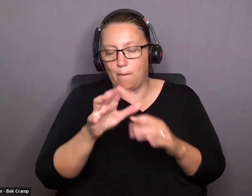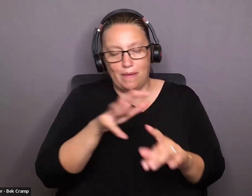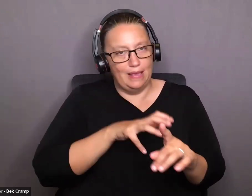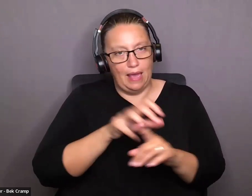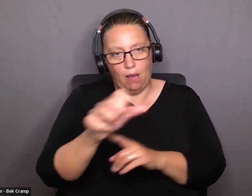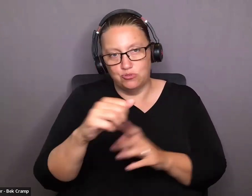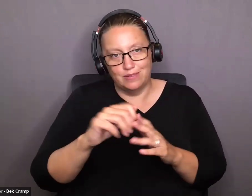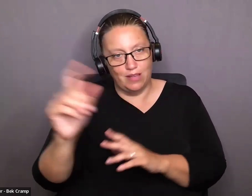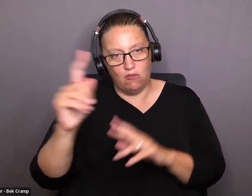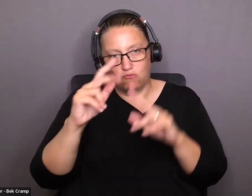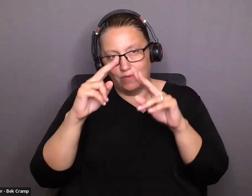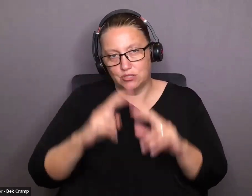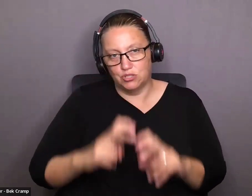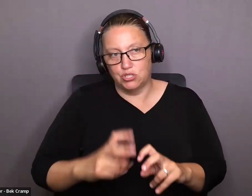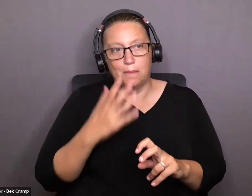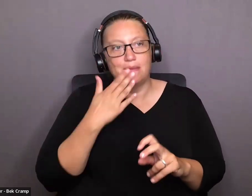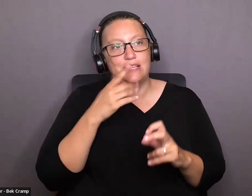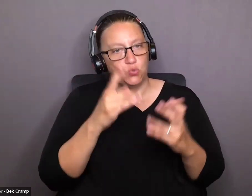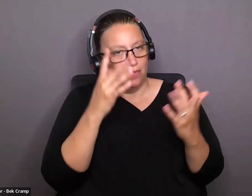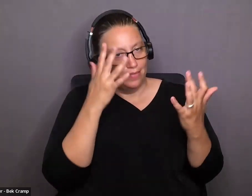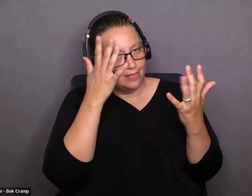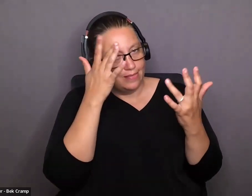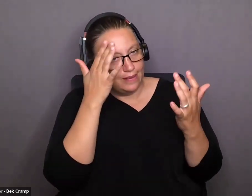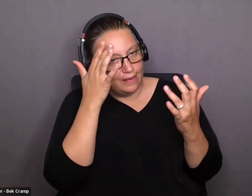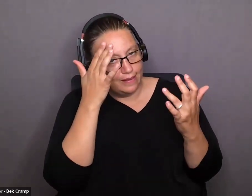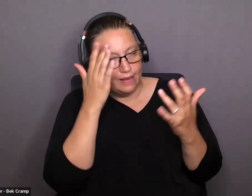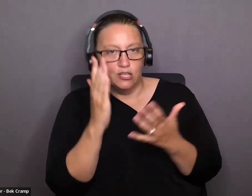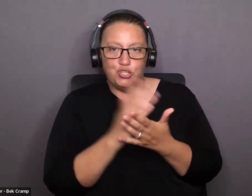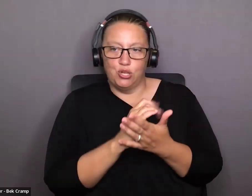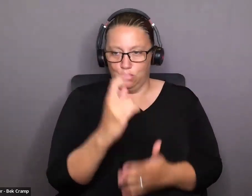Take a moment now to reflect and share your thoughts.